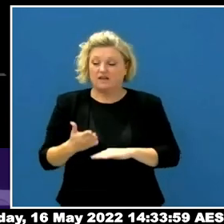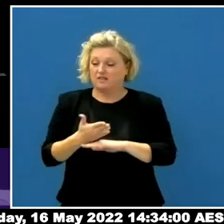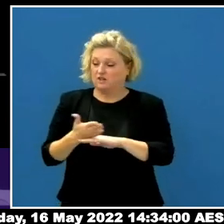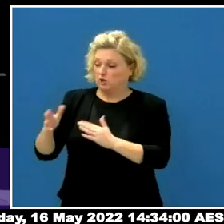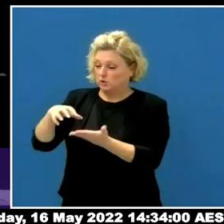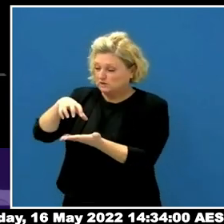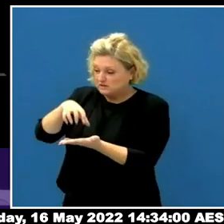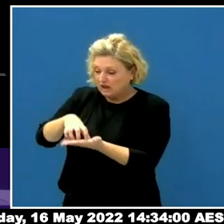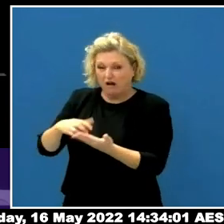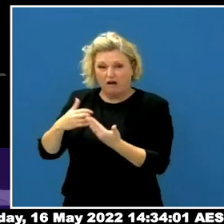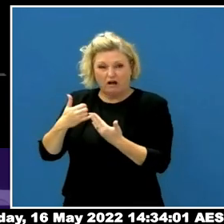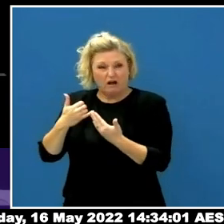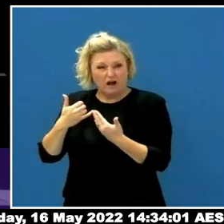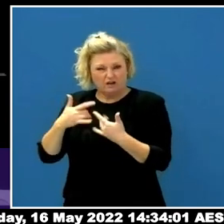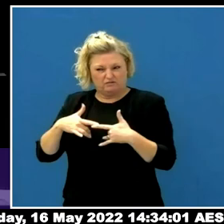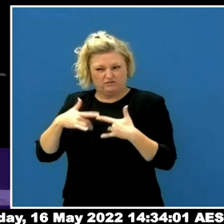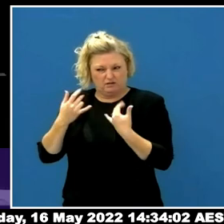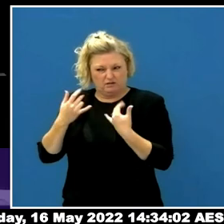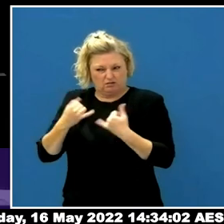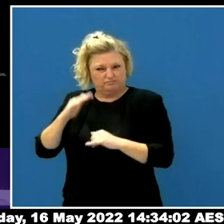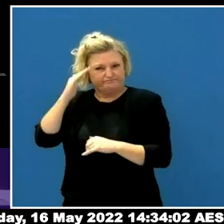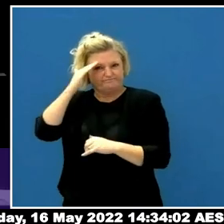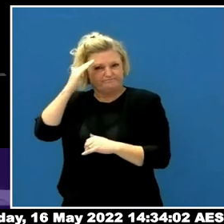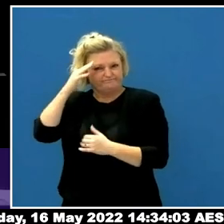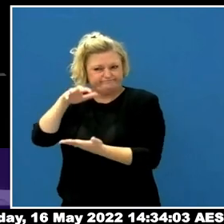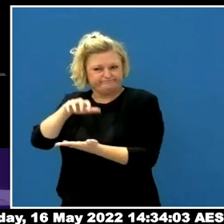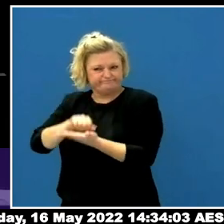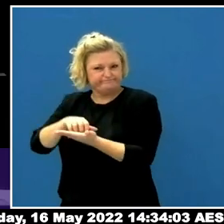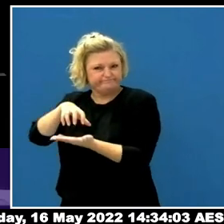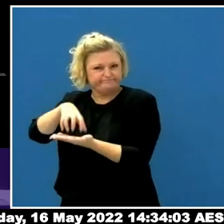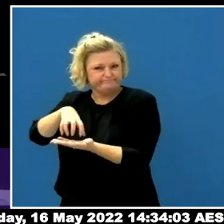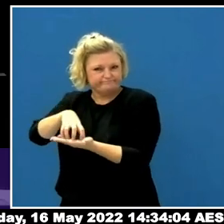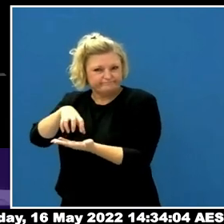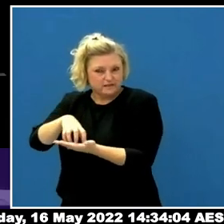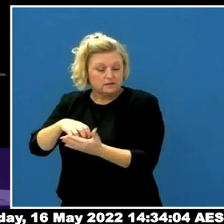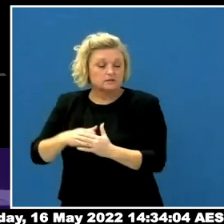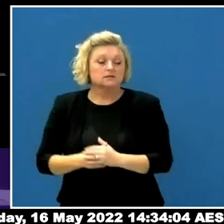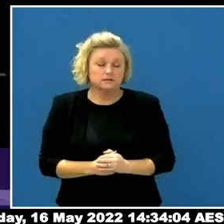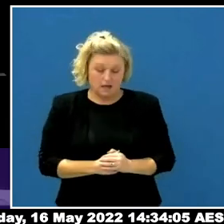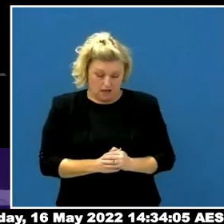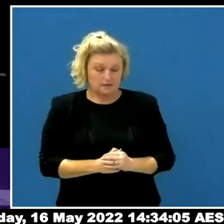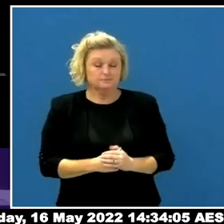That's correct. MR FOGARTY: You formalised those in a complaint to the NDIS Commission? LILLY: I did.